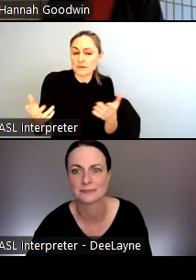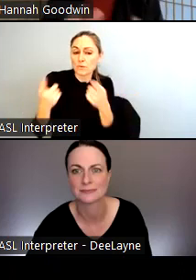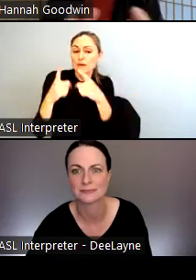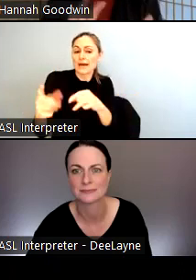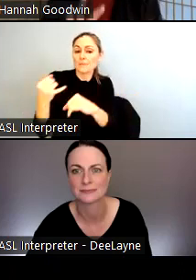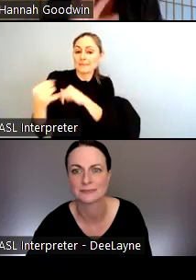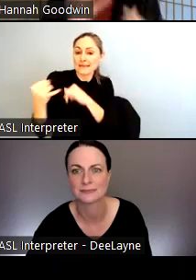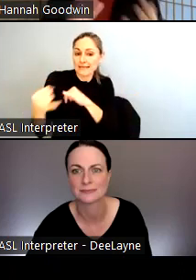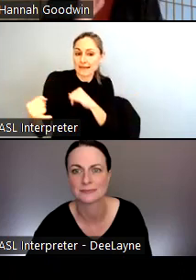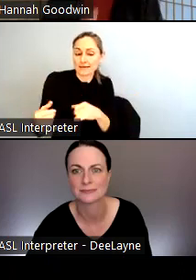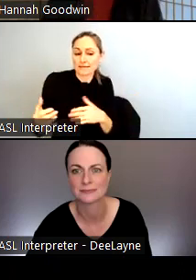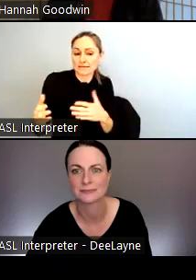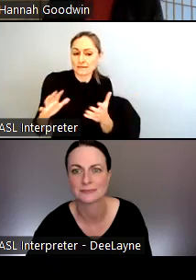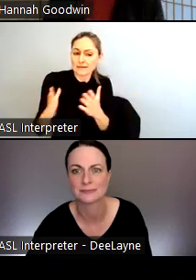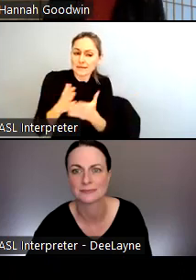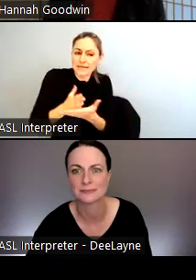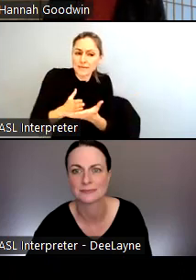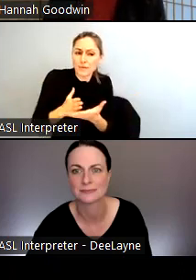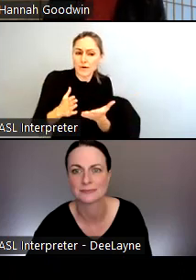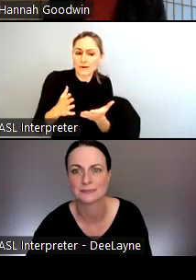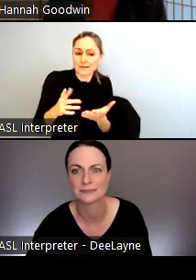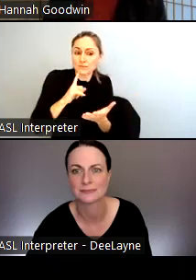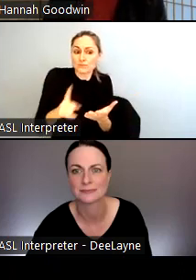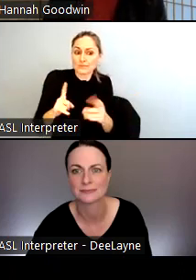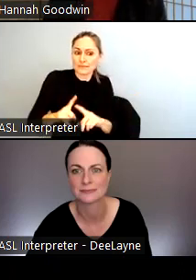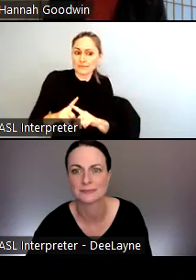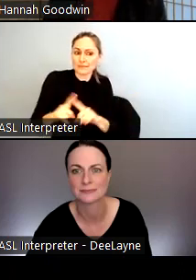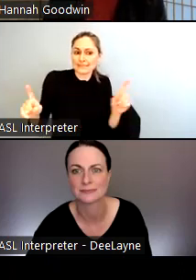in part, because it is a really different type of session.